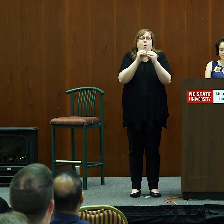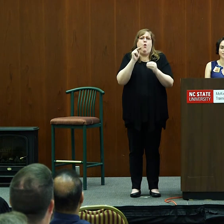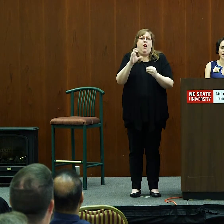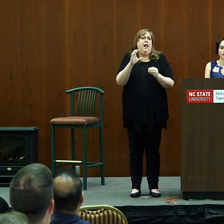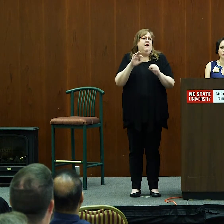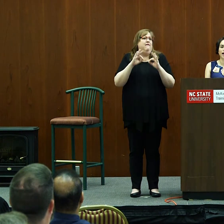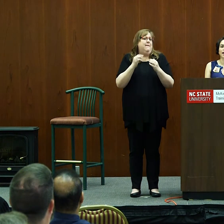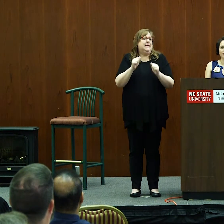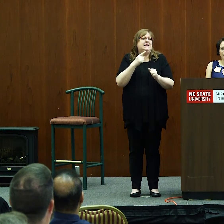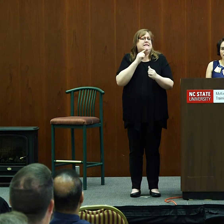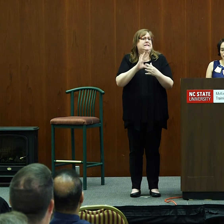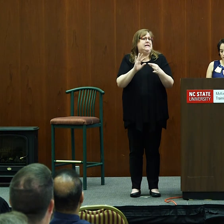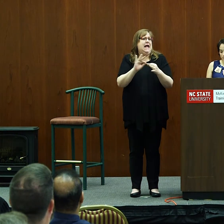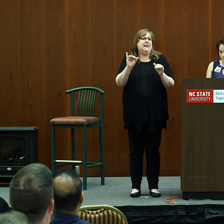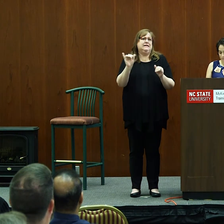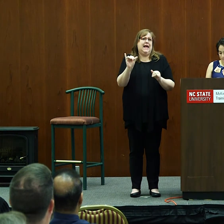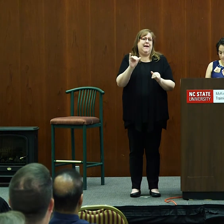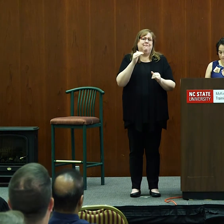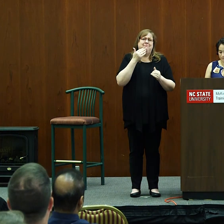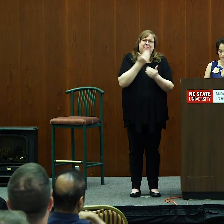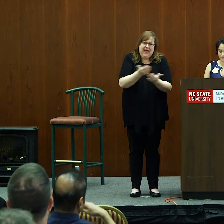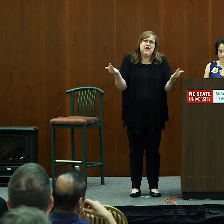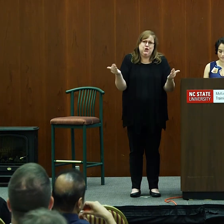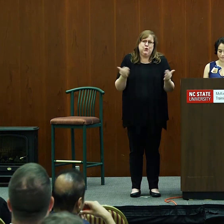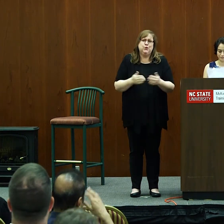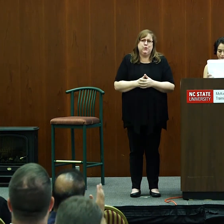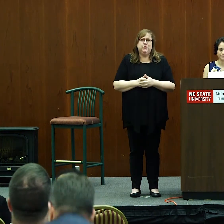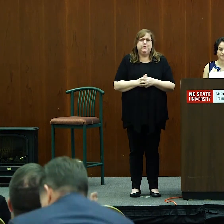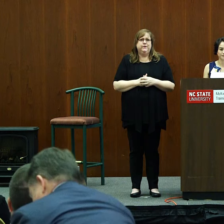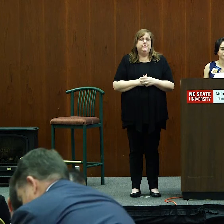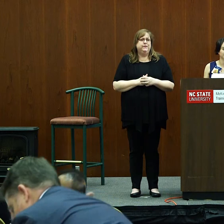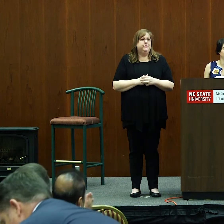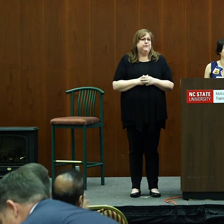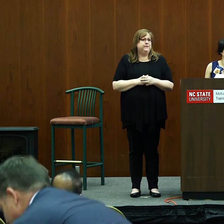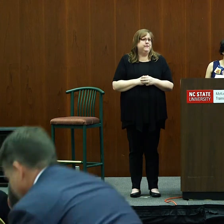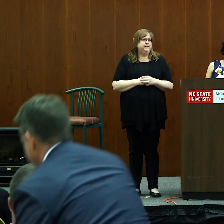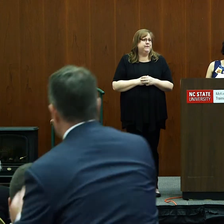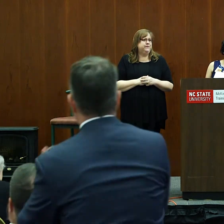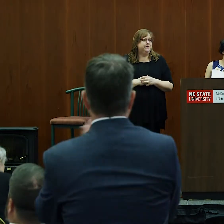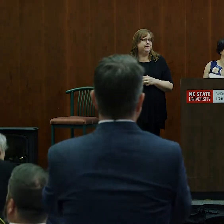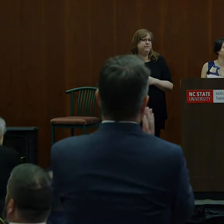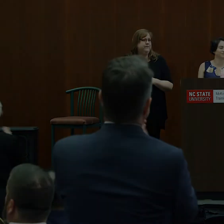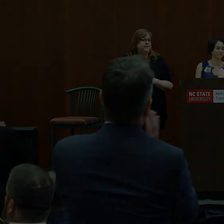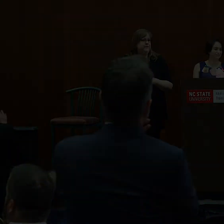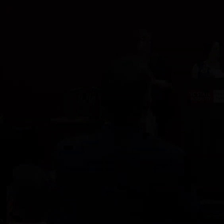the same. Thank you.